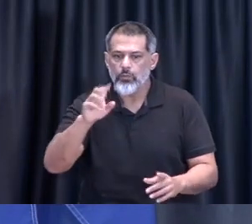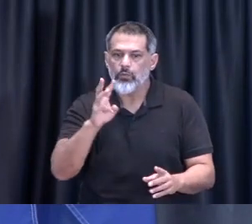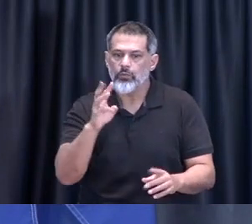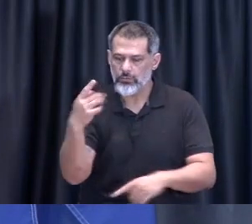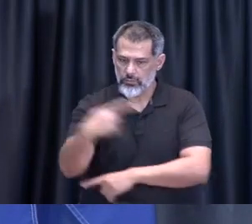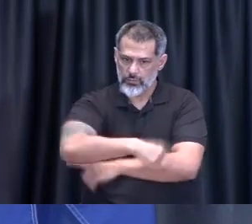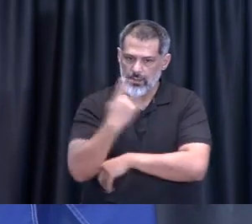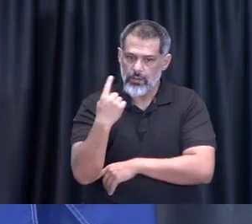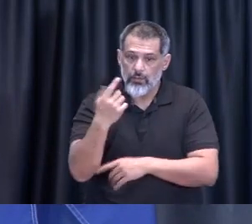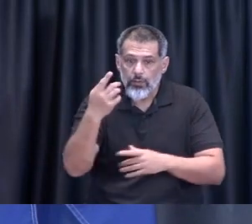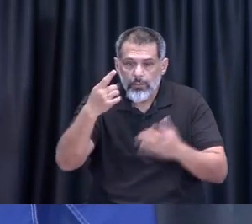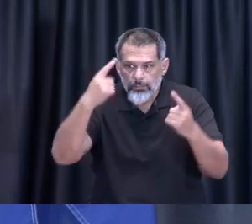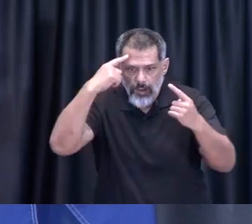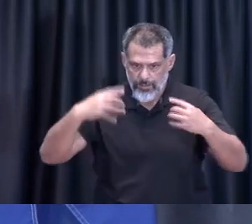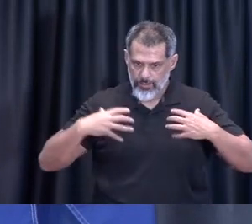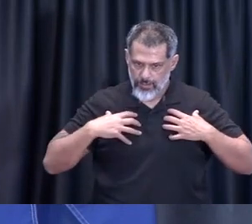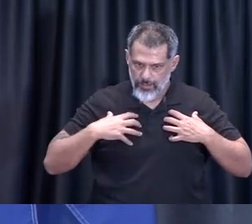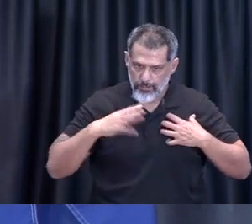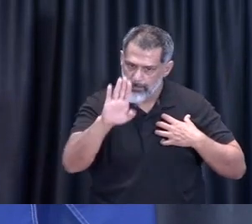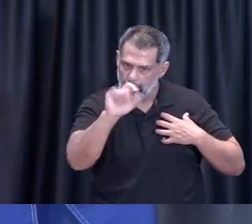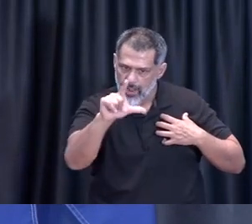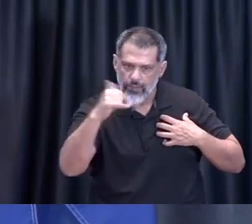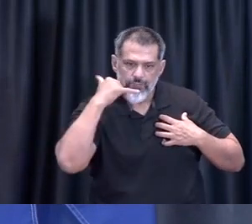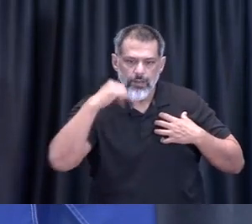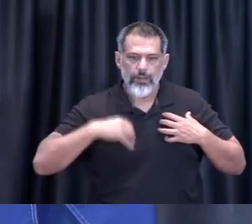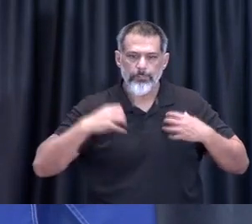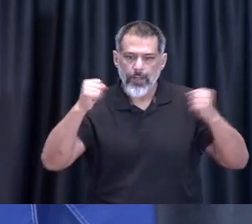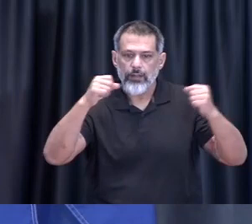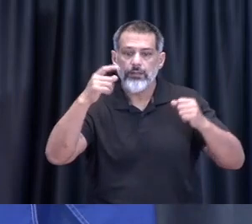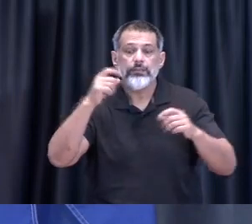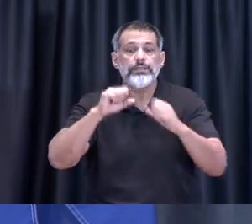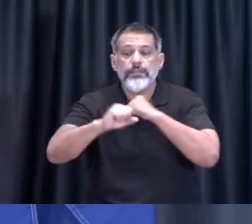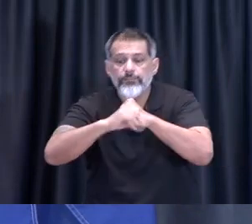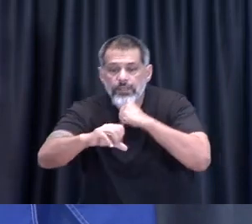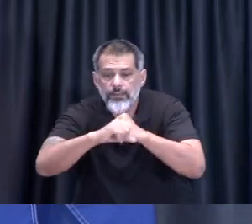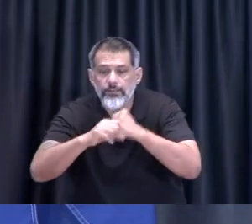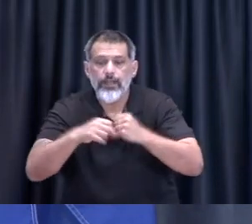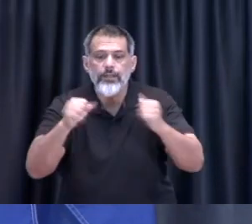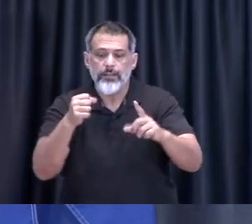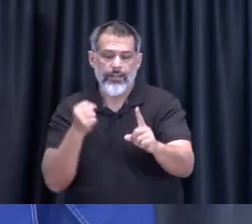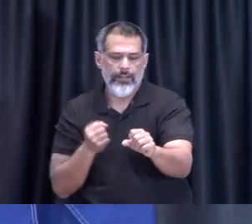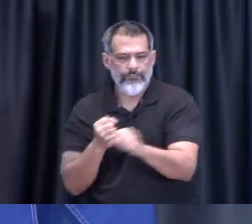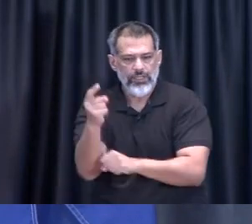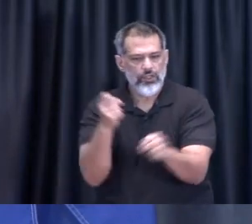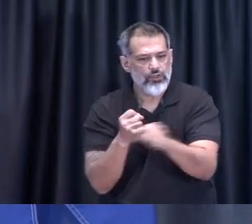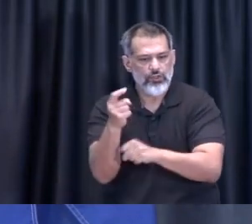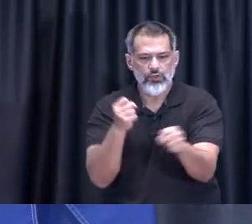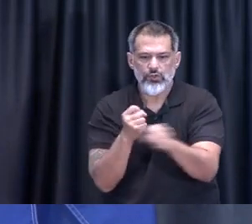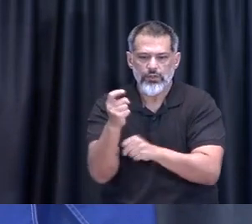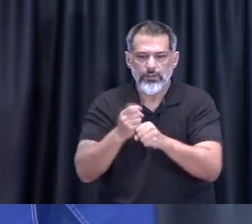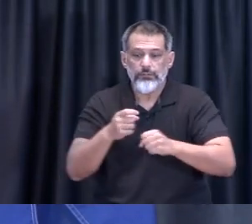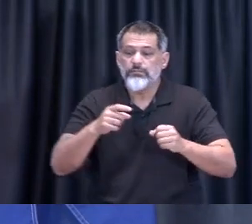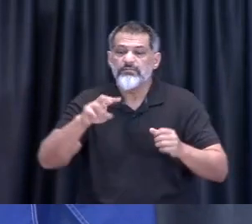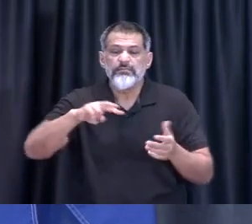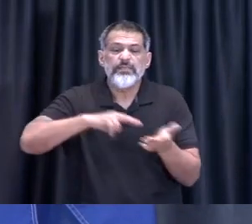Bell, Let's Talk is a wide reaching, multi-year program designed to break the silence around mental illness